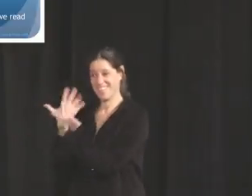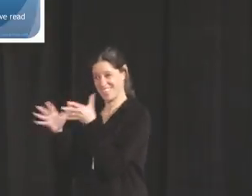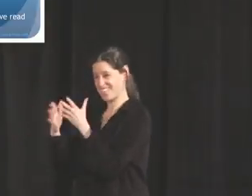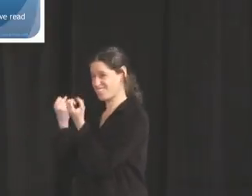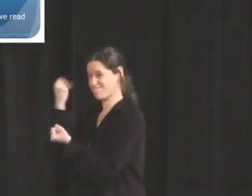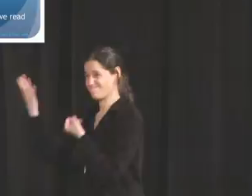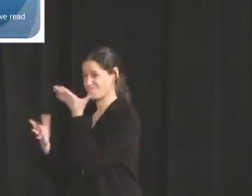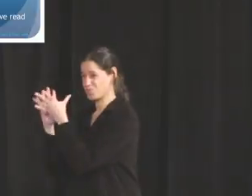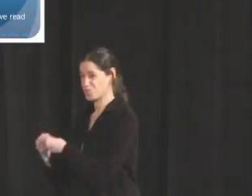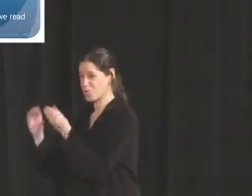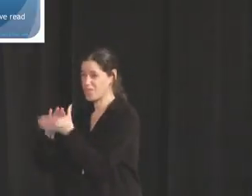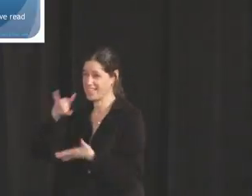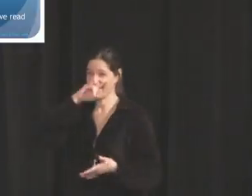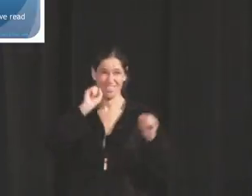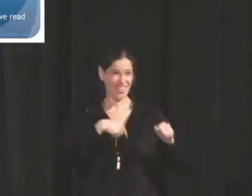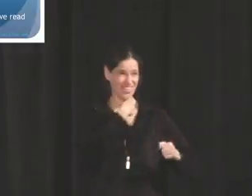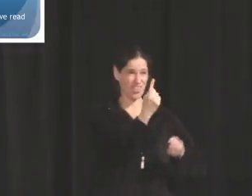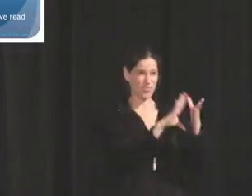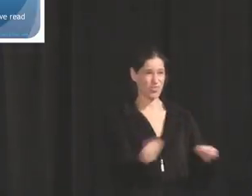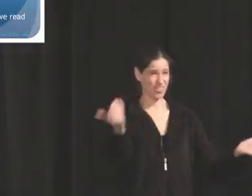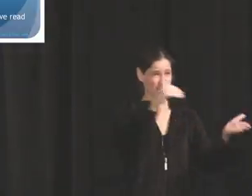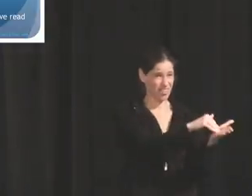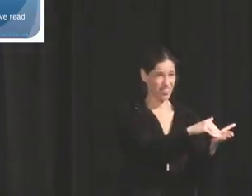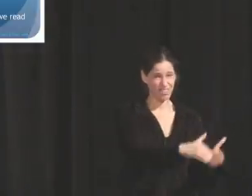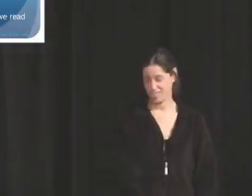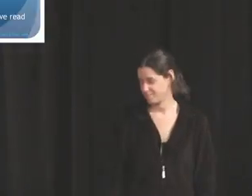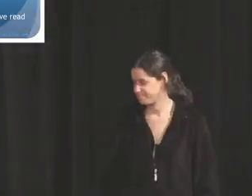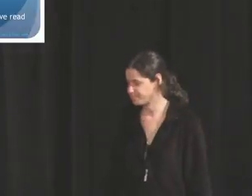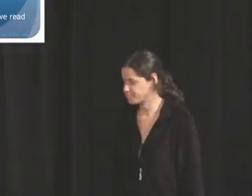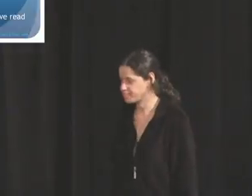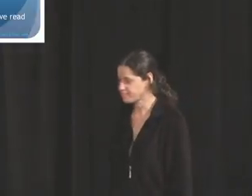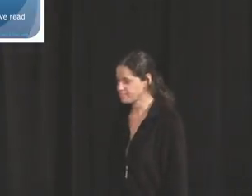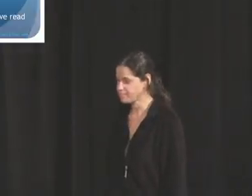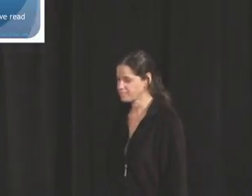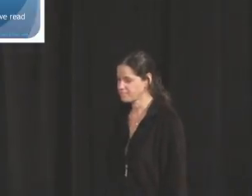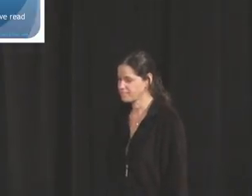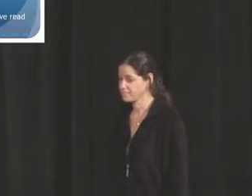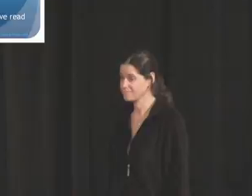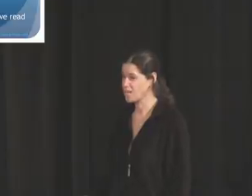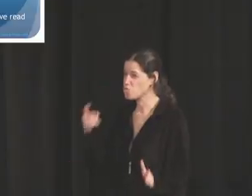By age 5, they're able to retell stories that they've been told.